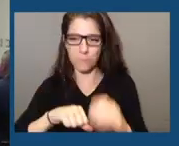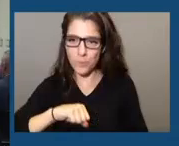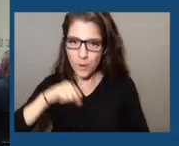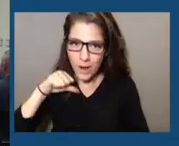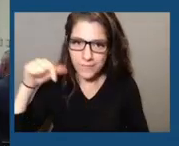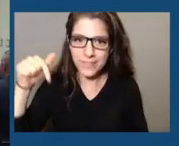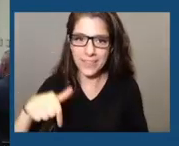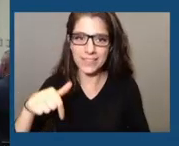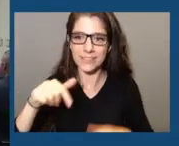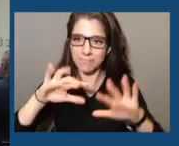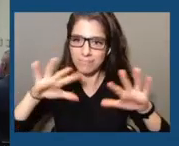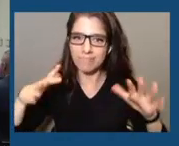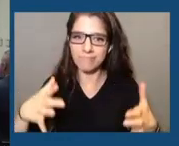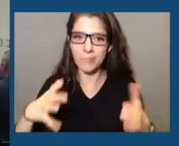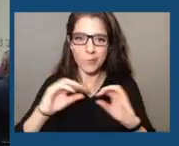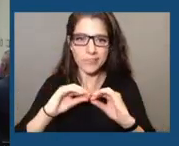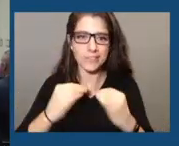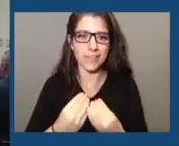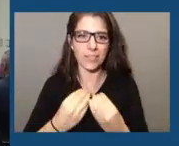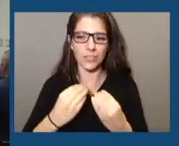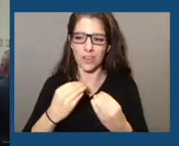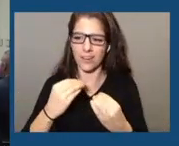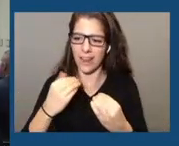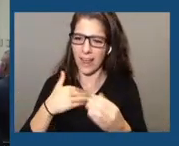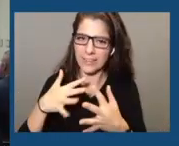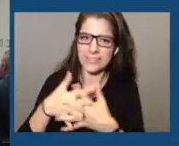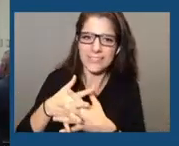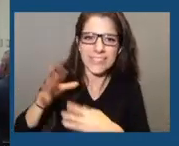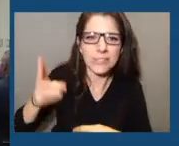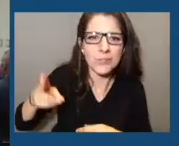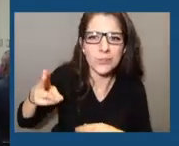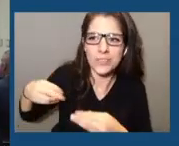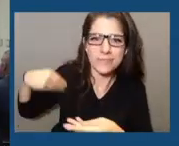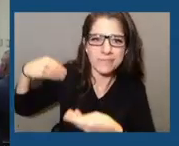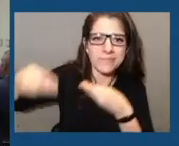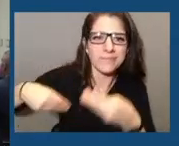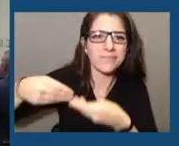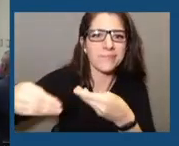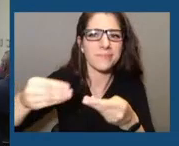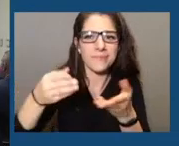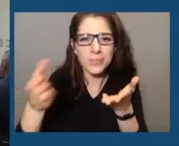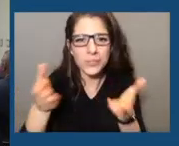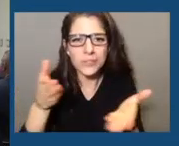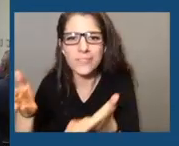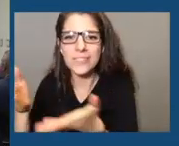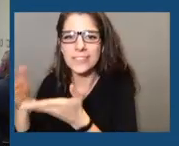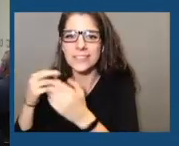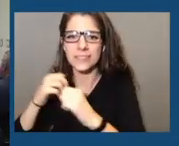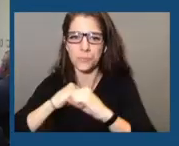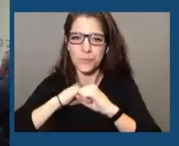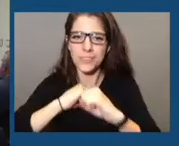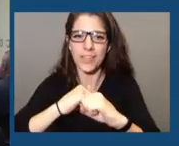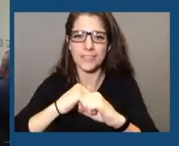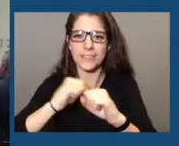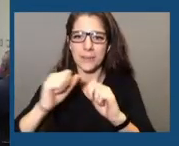This organization steeped in history, a long legacy of service and protecting the people of this great state.